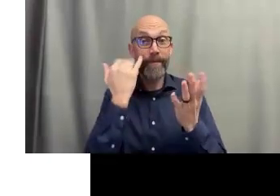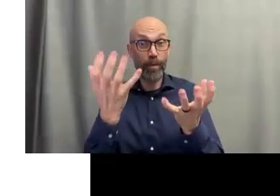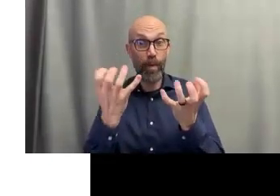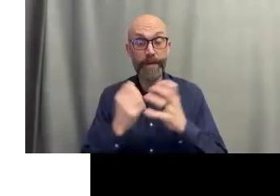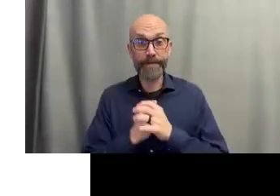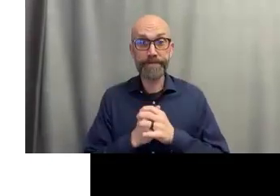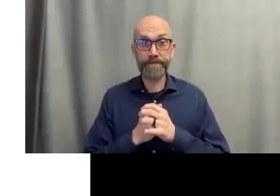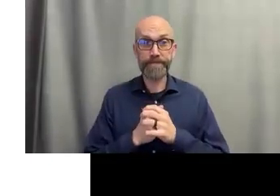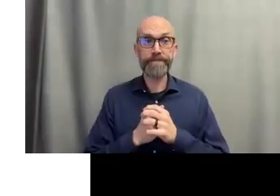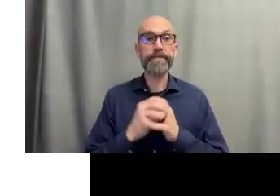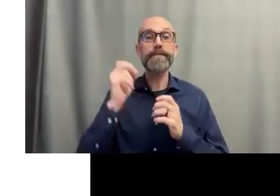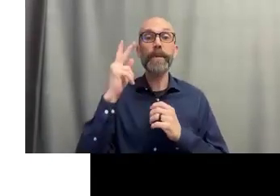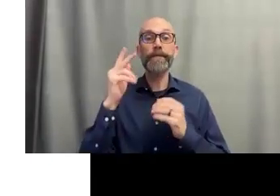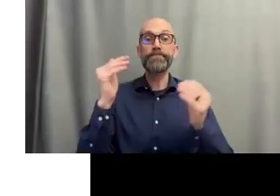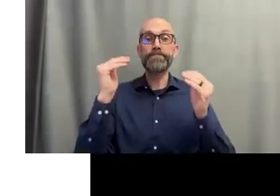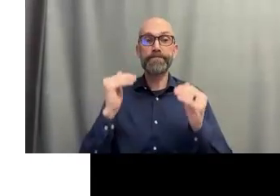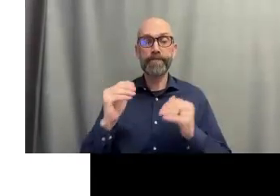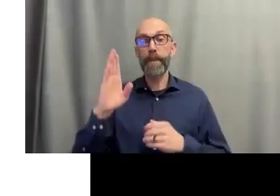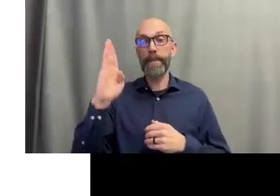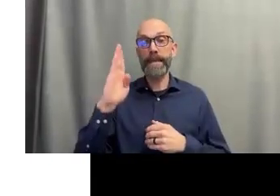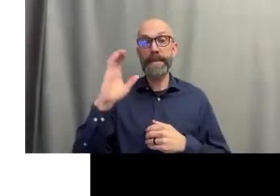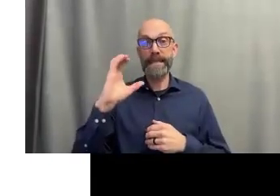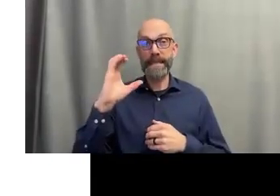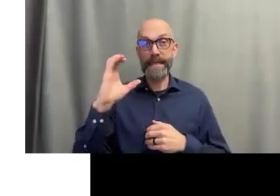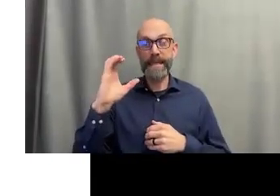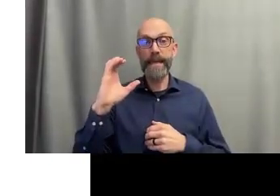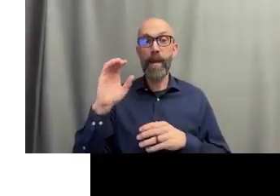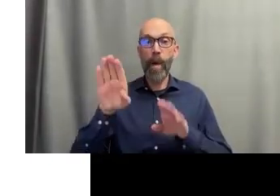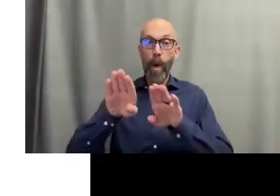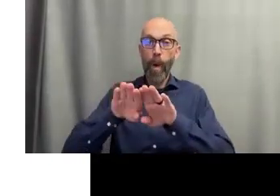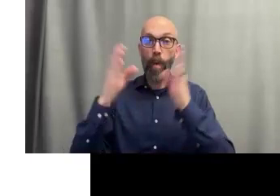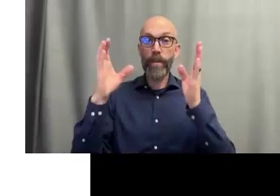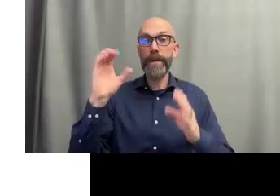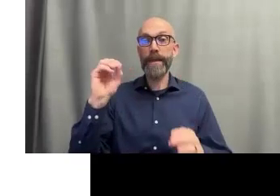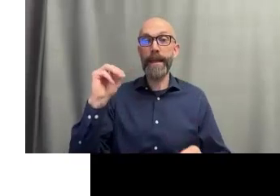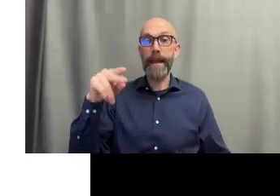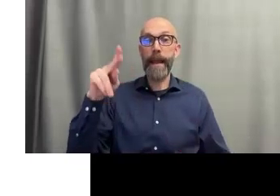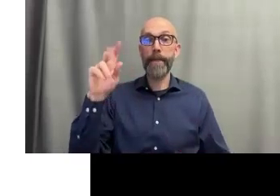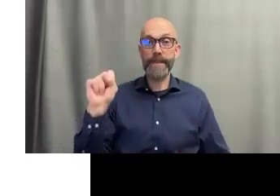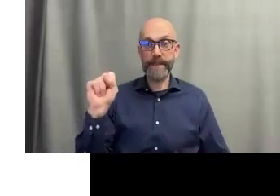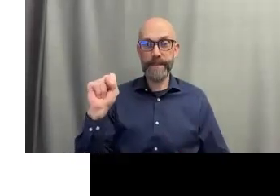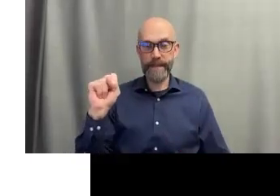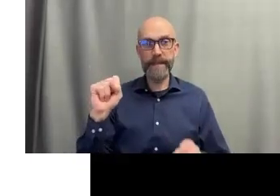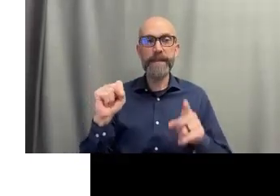Okay. So BC Open Campus is quite a few materials as well.